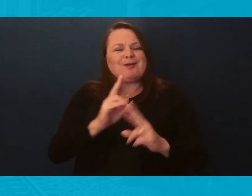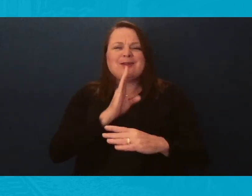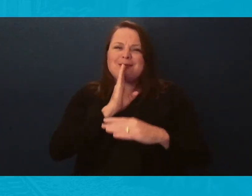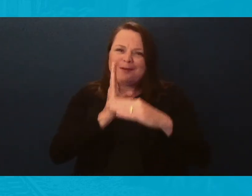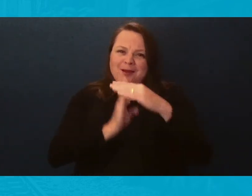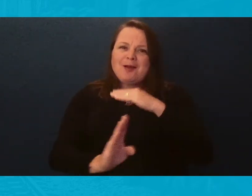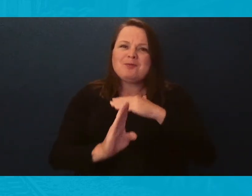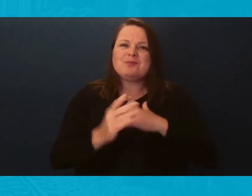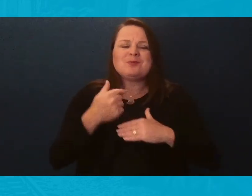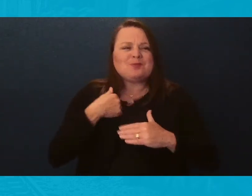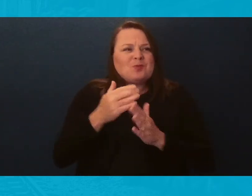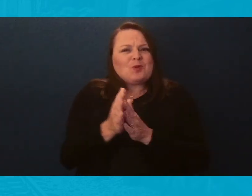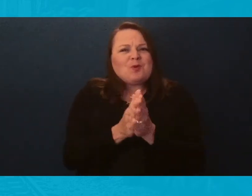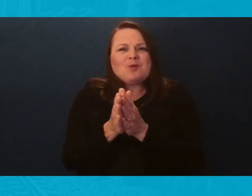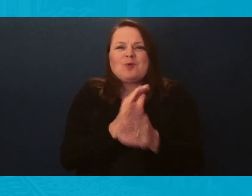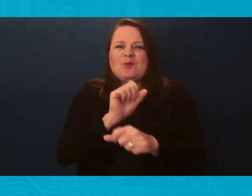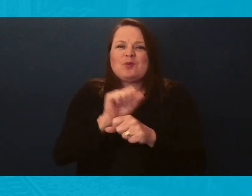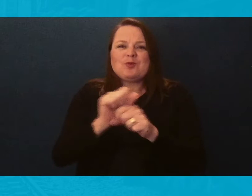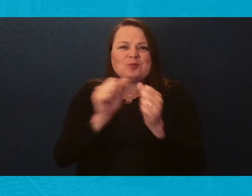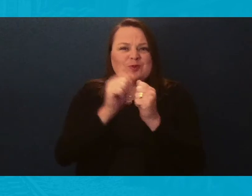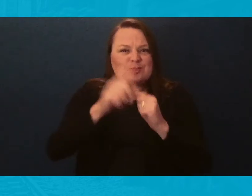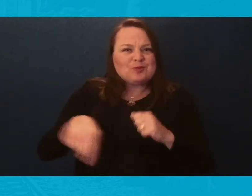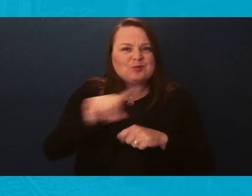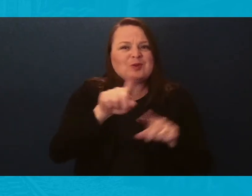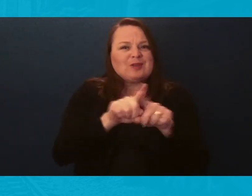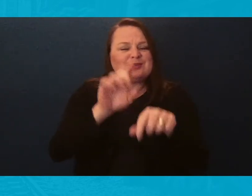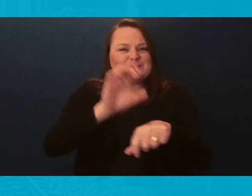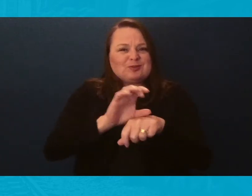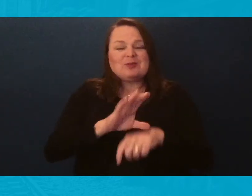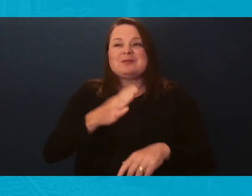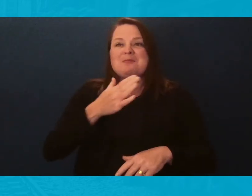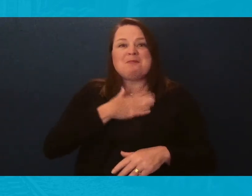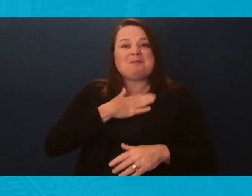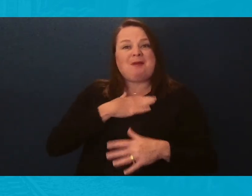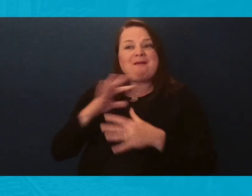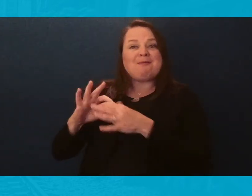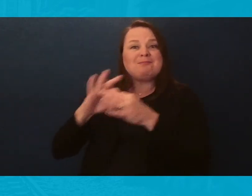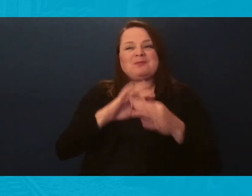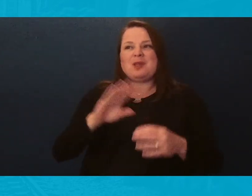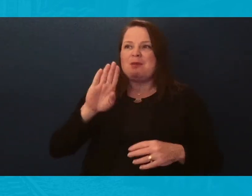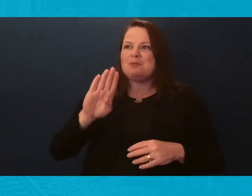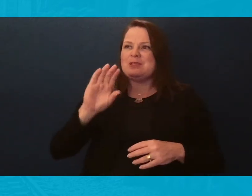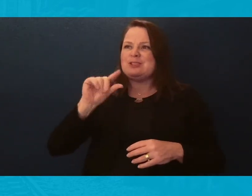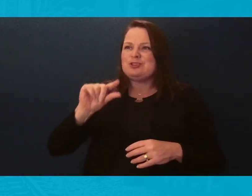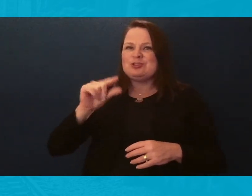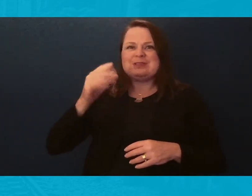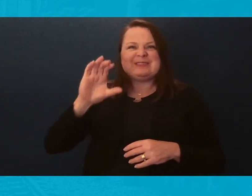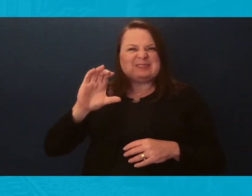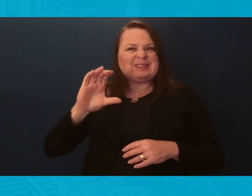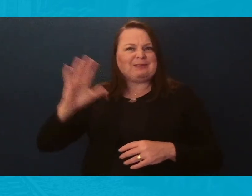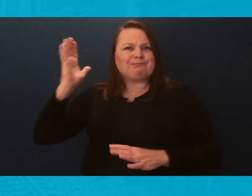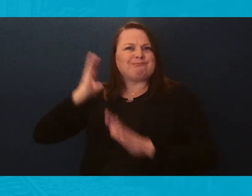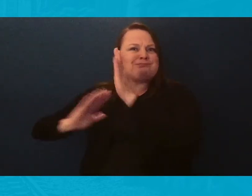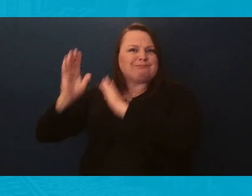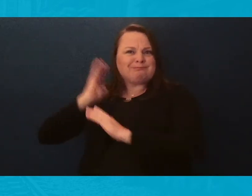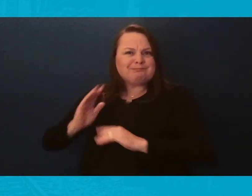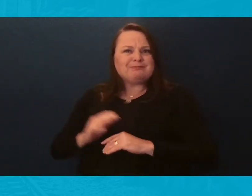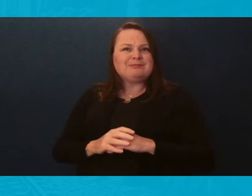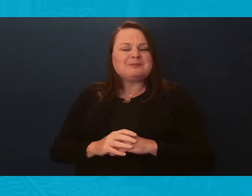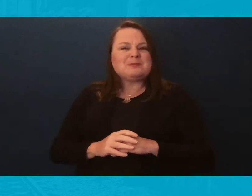and look forward to working with you as a church. My ties with BGC, way back when, Converge now, go back a long time.